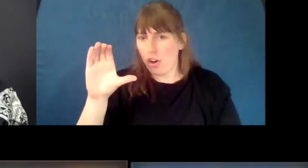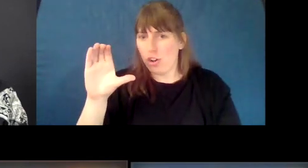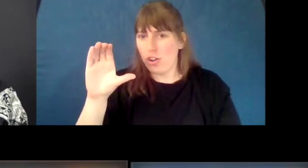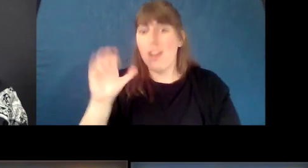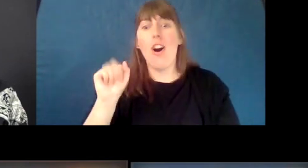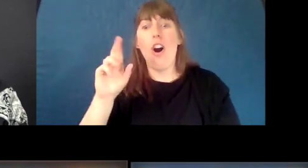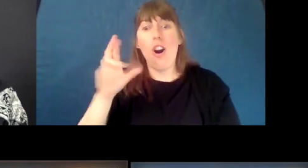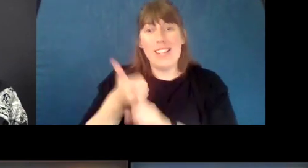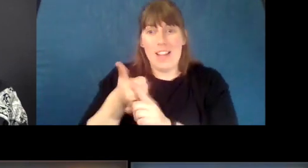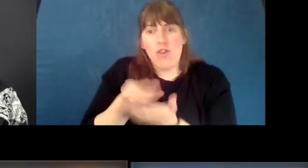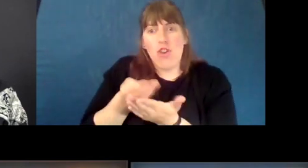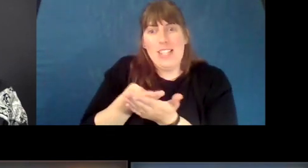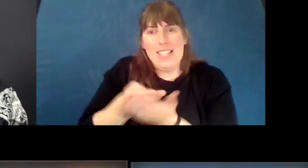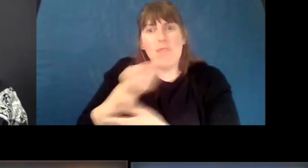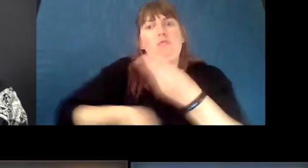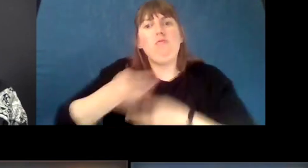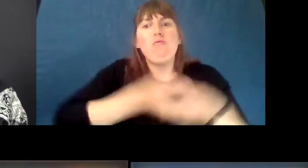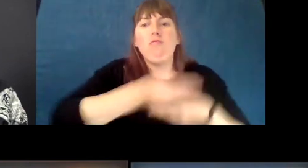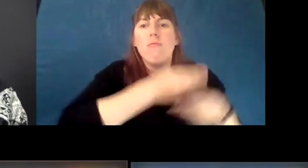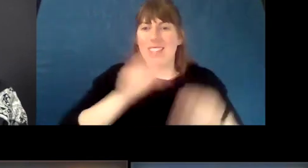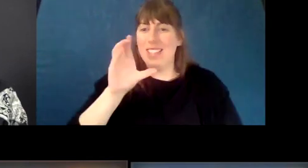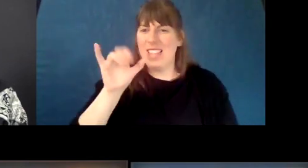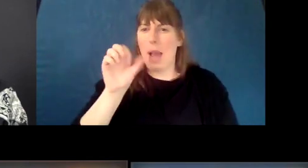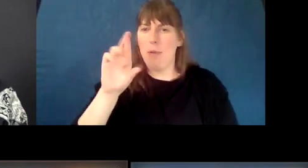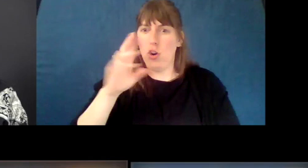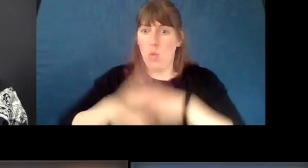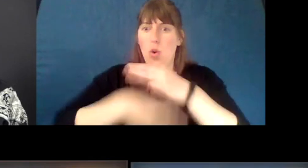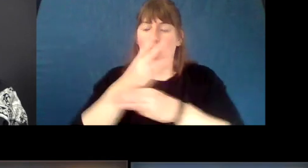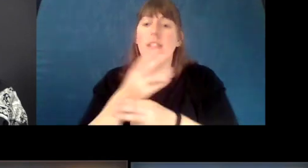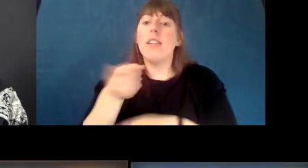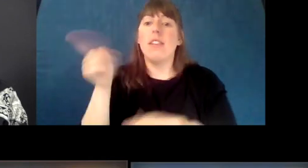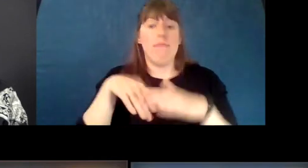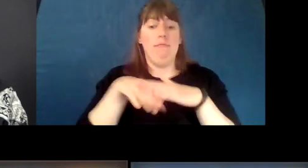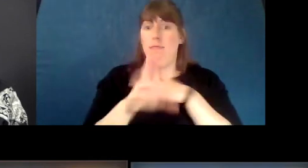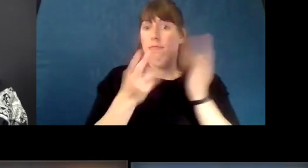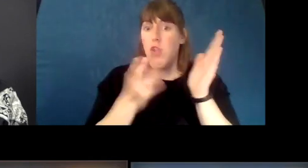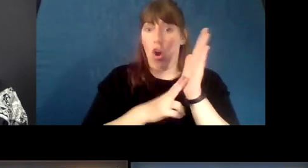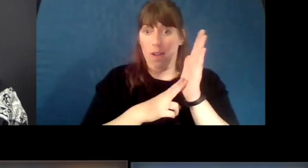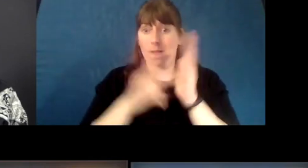being used in the cyber world. When you log-on to GAEA, you give away your privacy and you have your